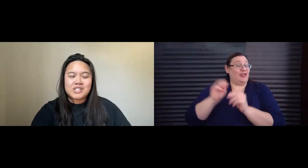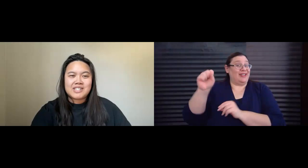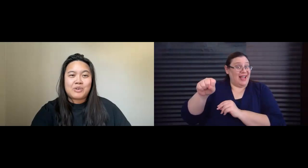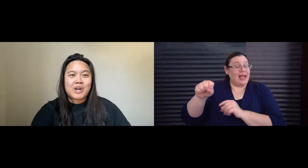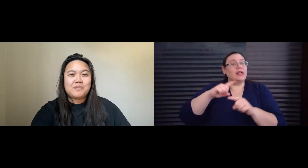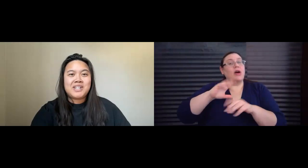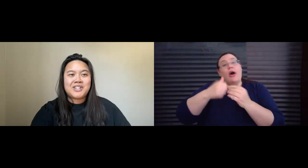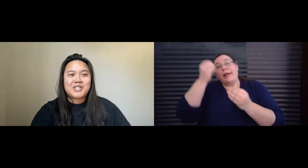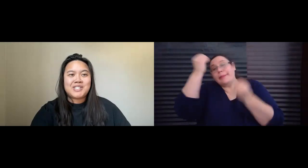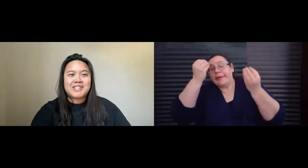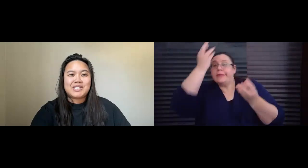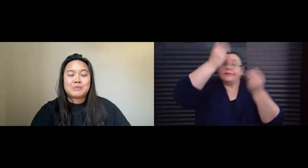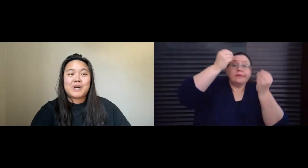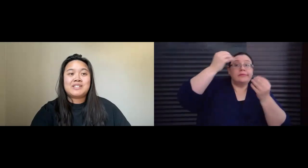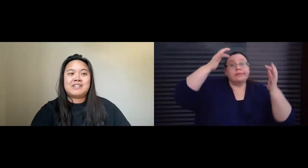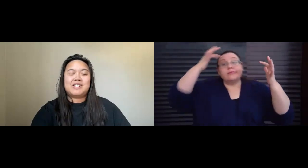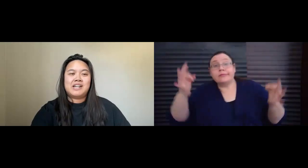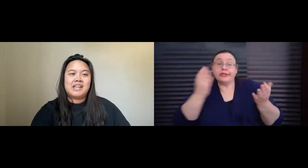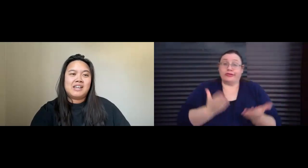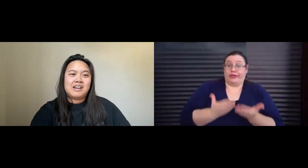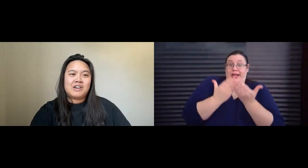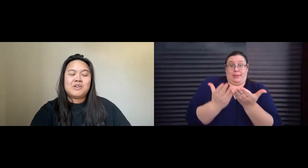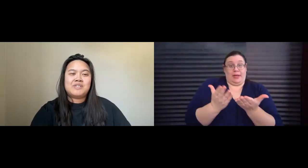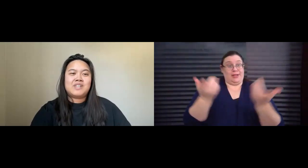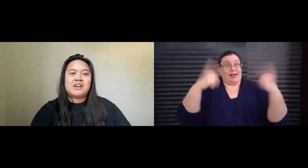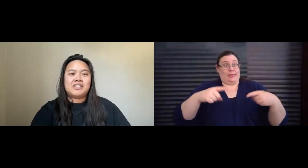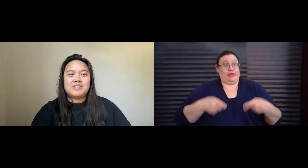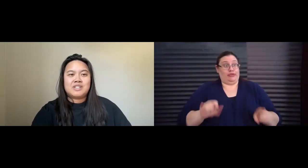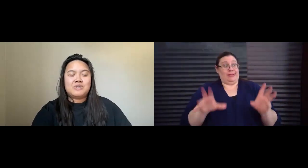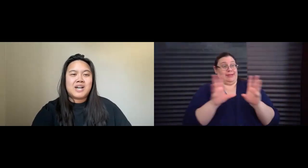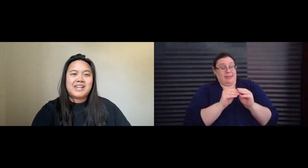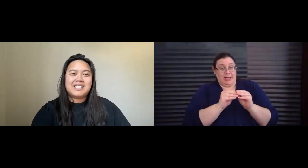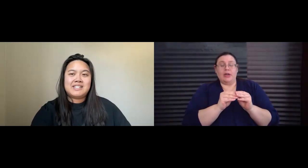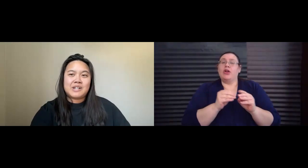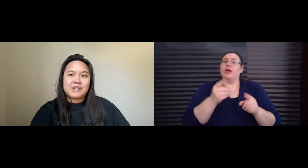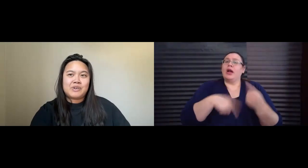conclusions, and recommendations expressed here are those of the authors and do not necessarily